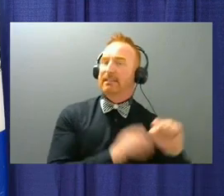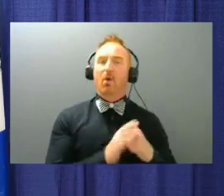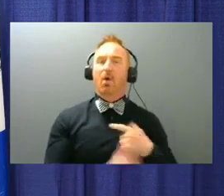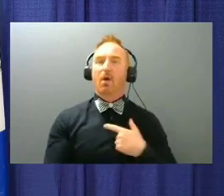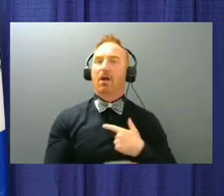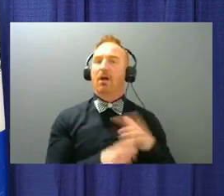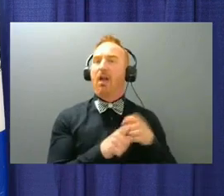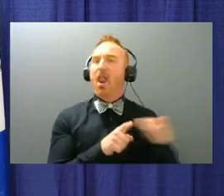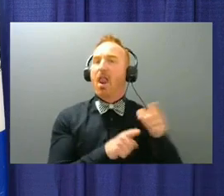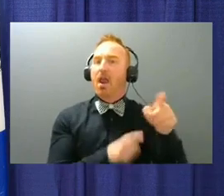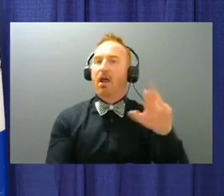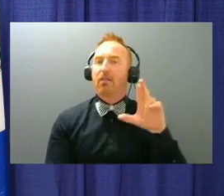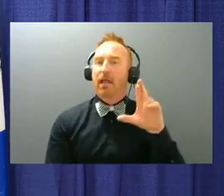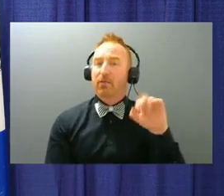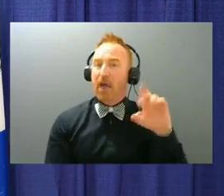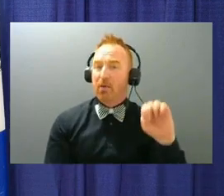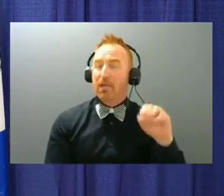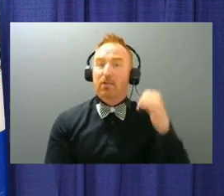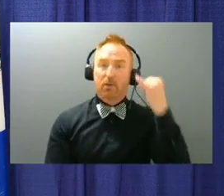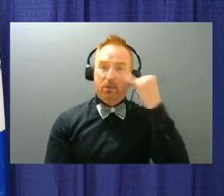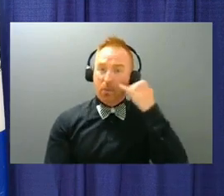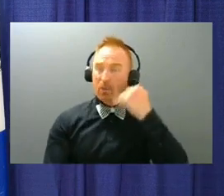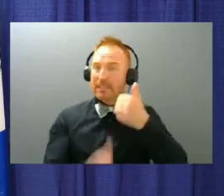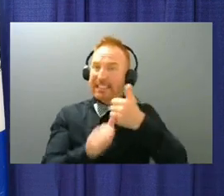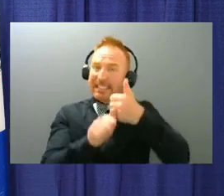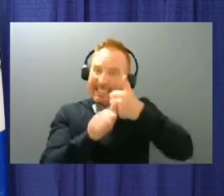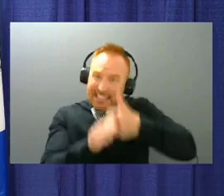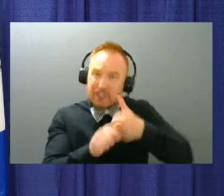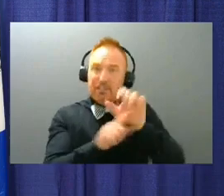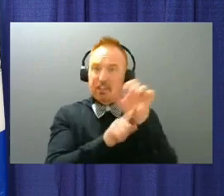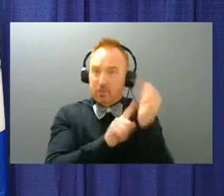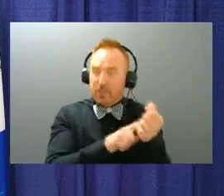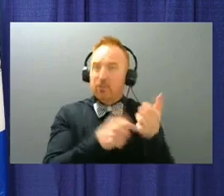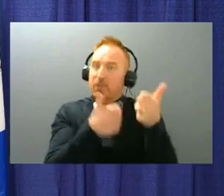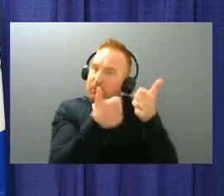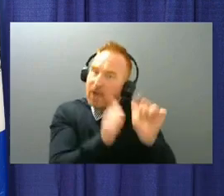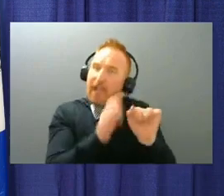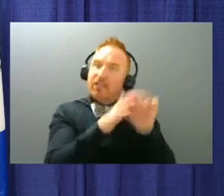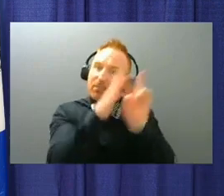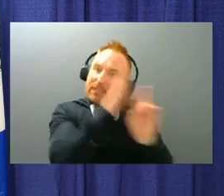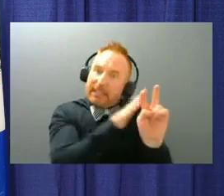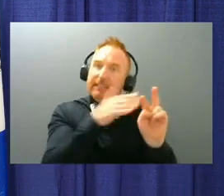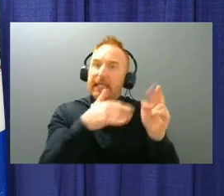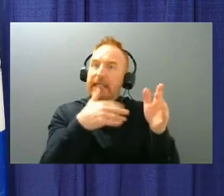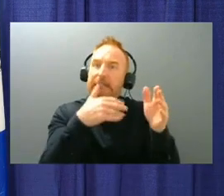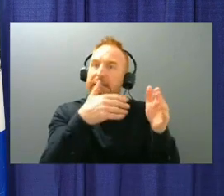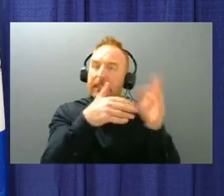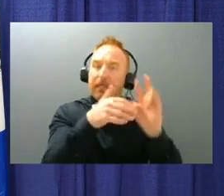partners to make sure that on a case by case basis we get ahead of those needs.